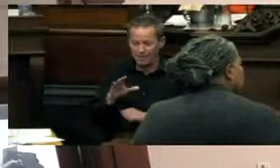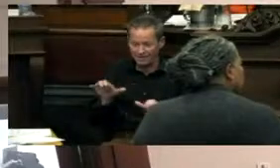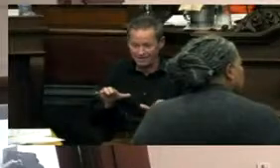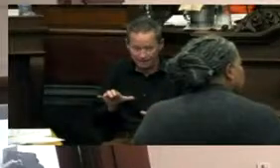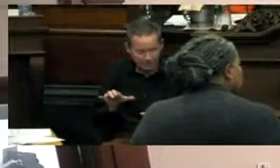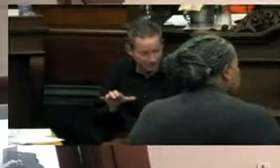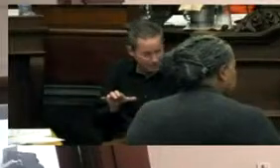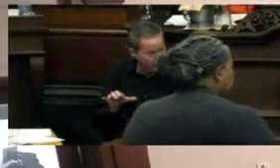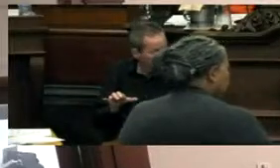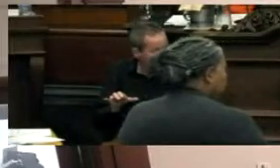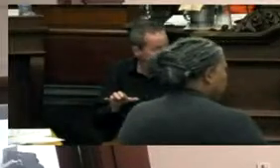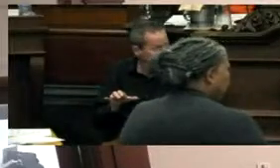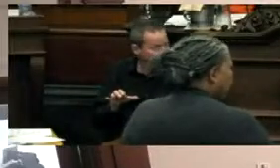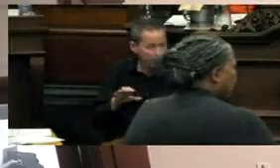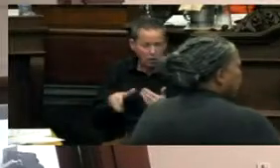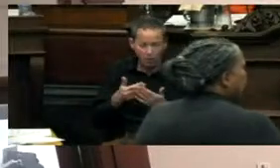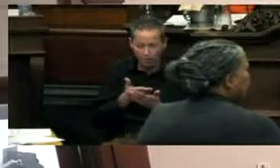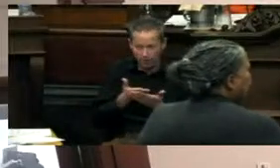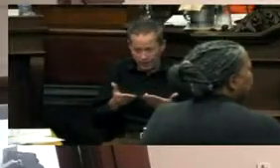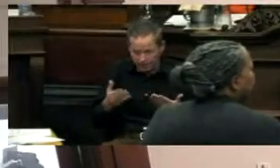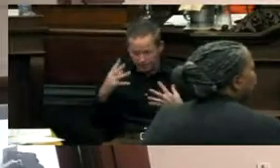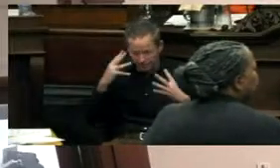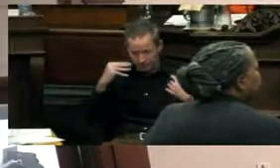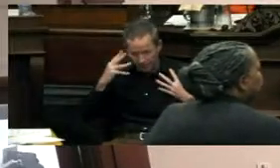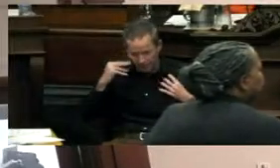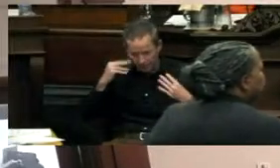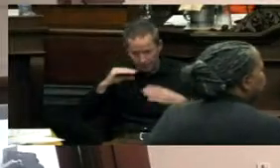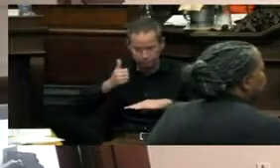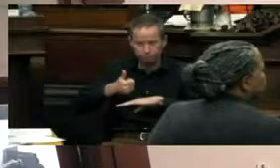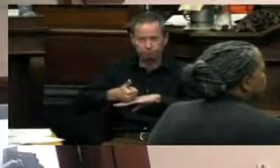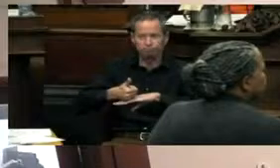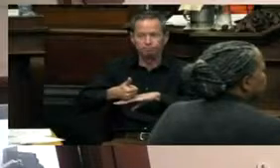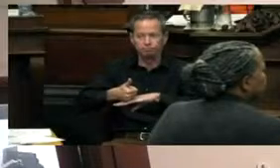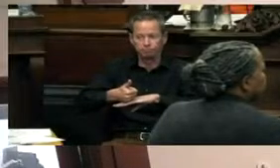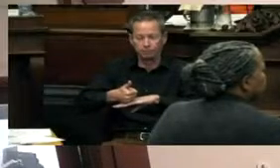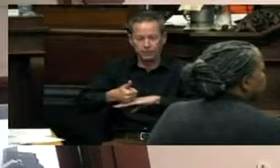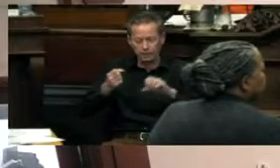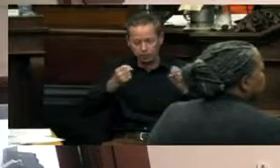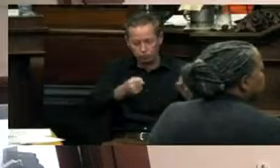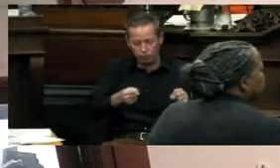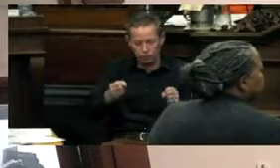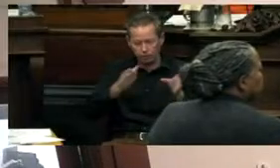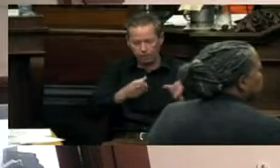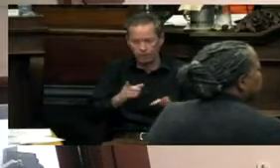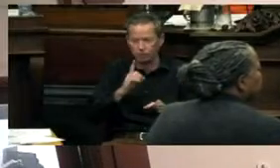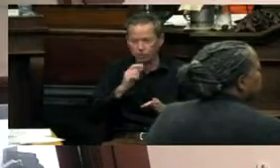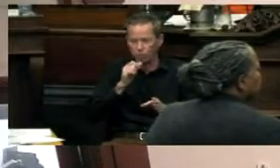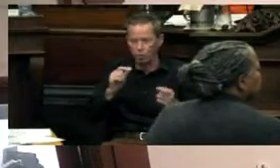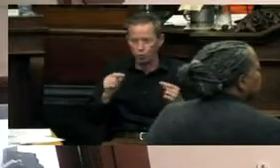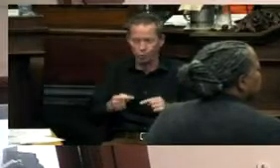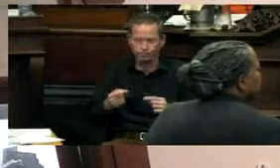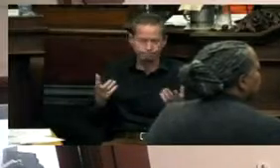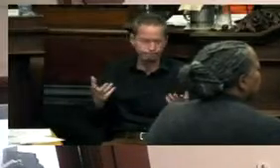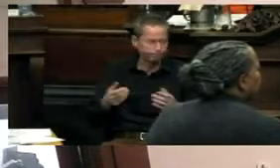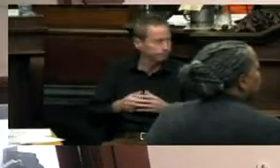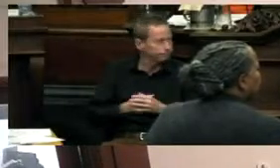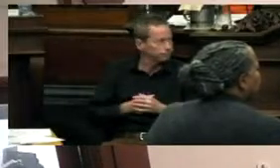can say is that after all the work that PAB has, has done and all the things we've gone